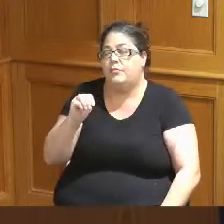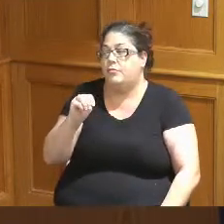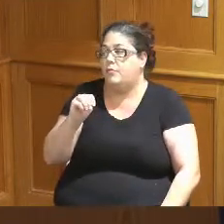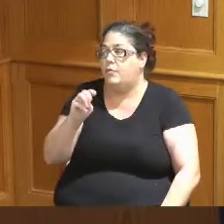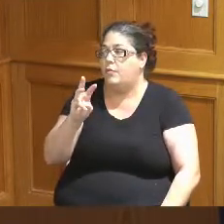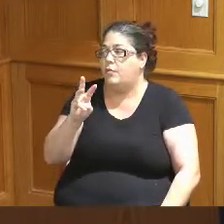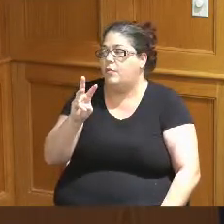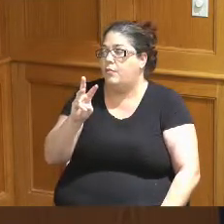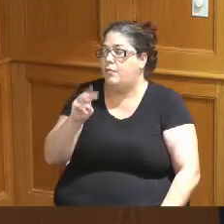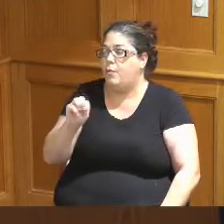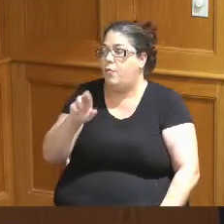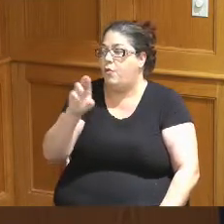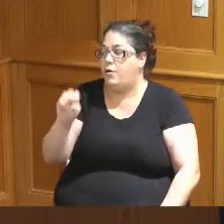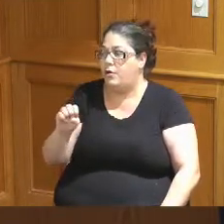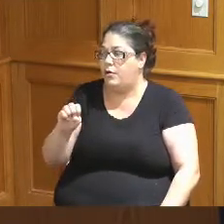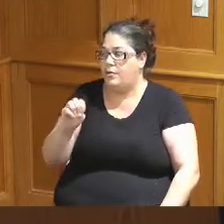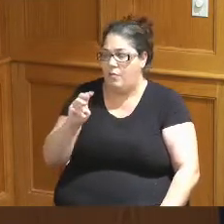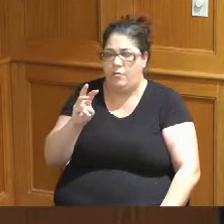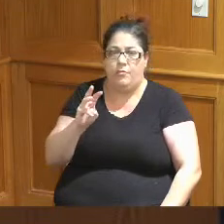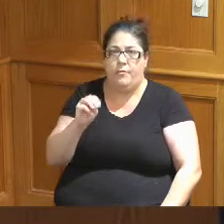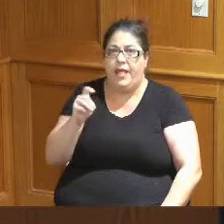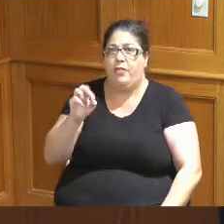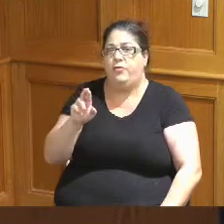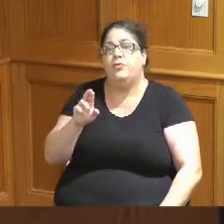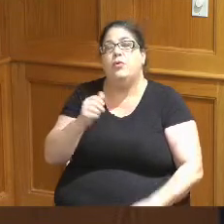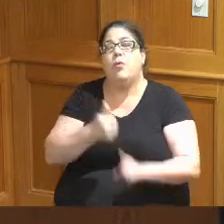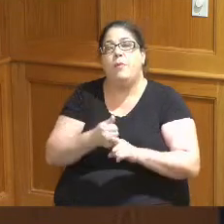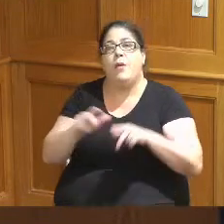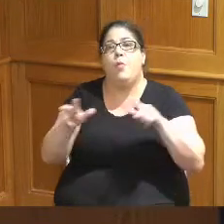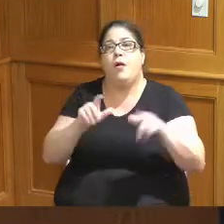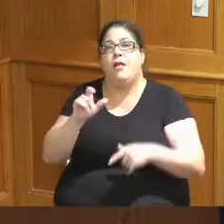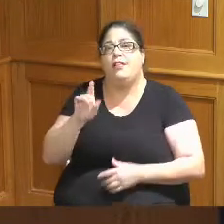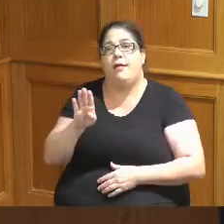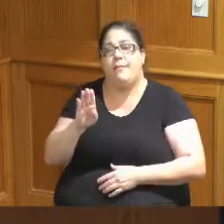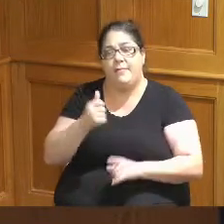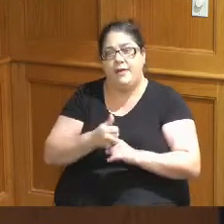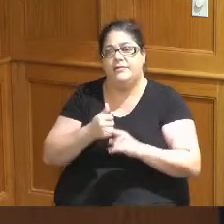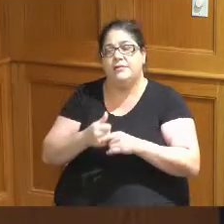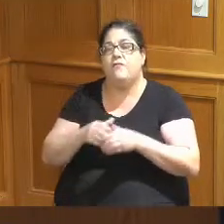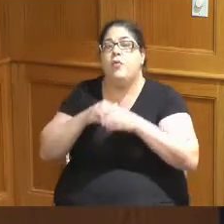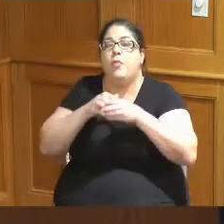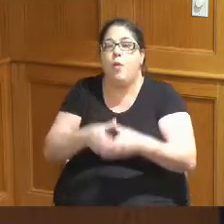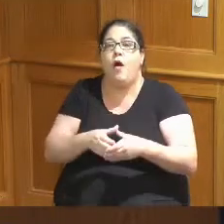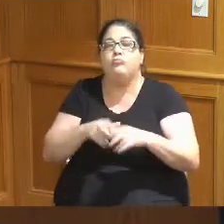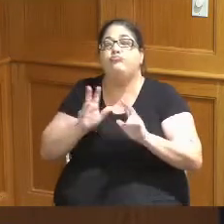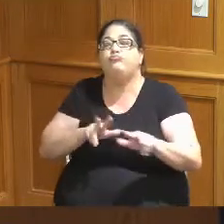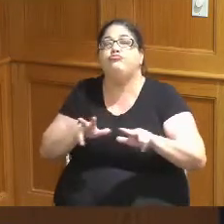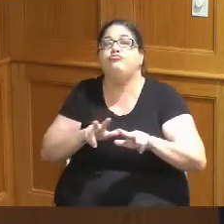September the 16th and they'll be walking and being a part of that as well so we're very excited